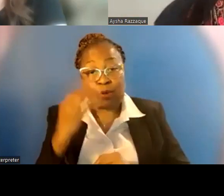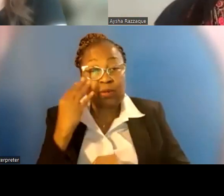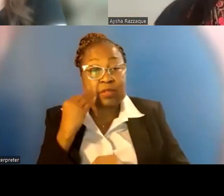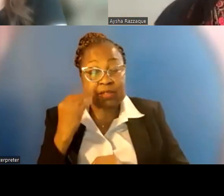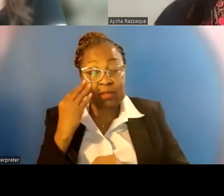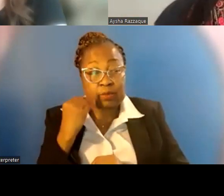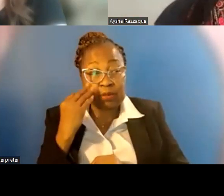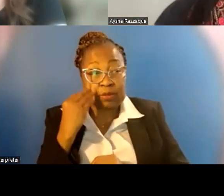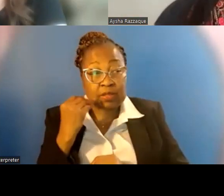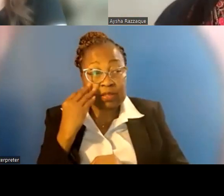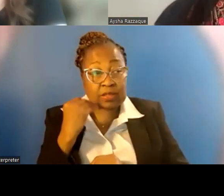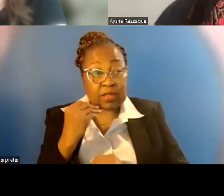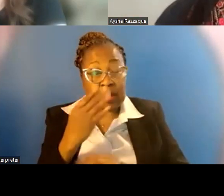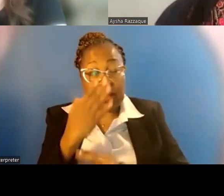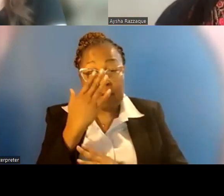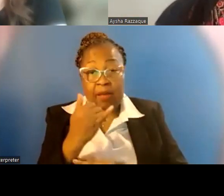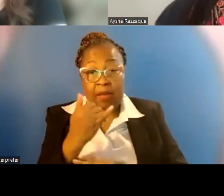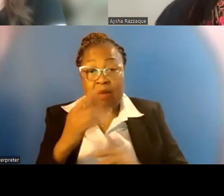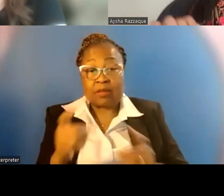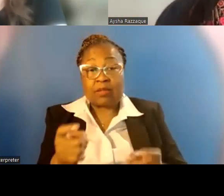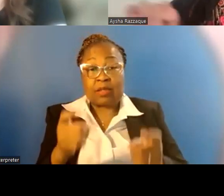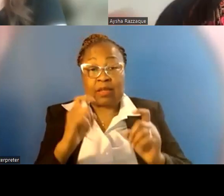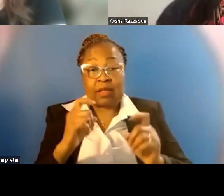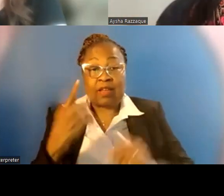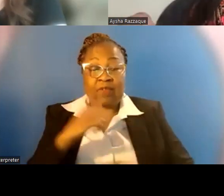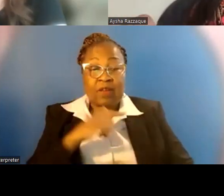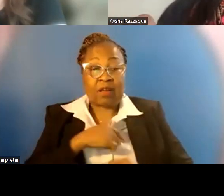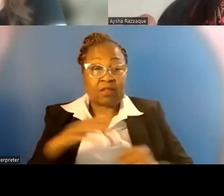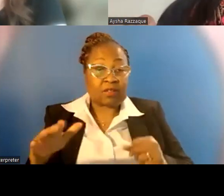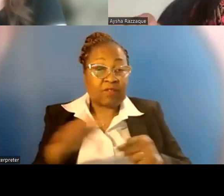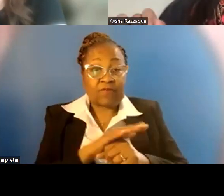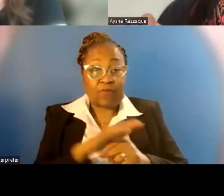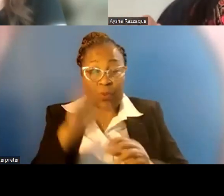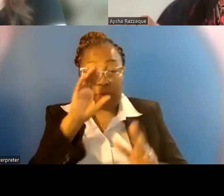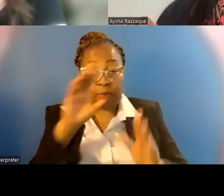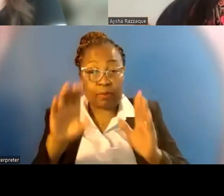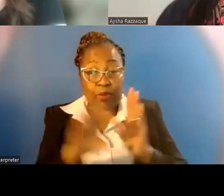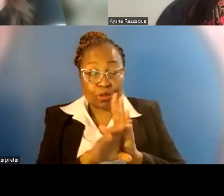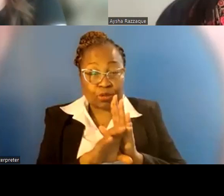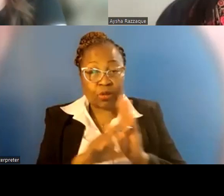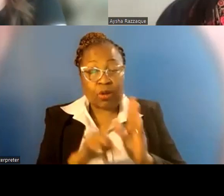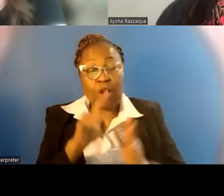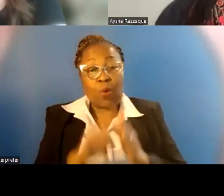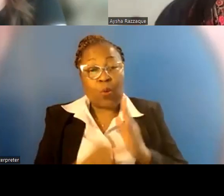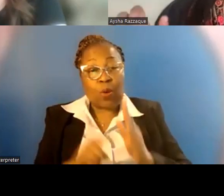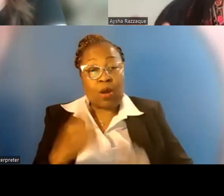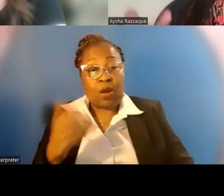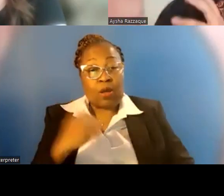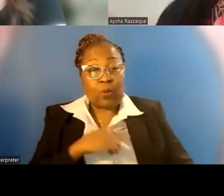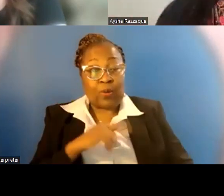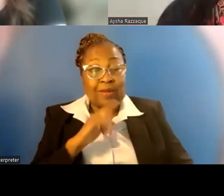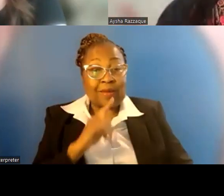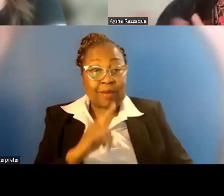because it gives us a fuller picture of what we are contending with